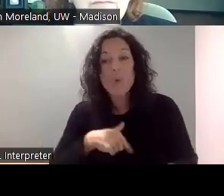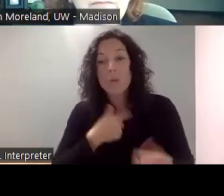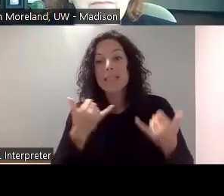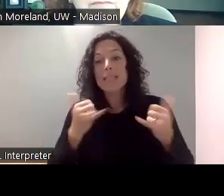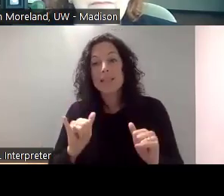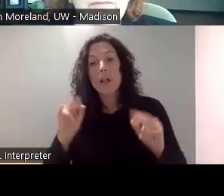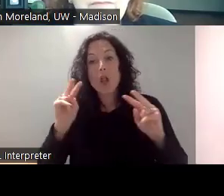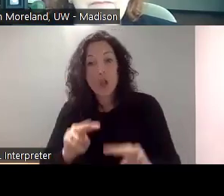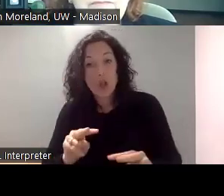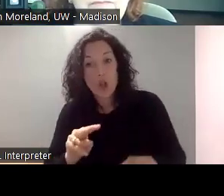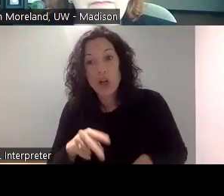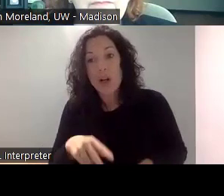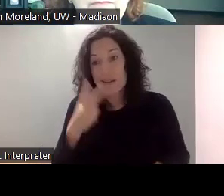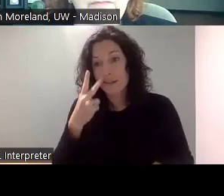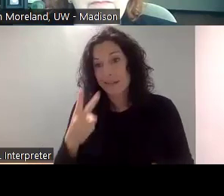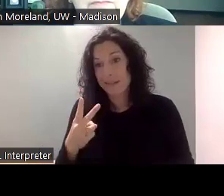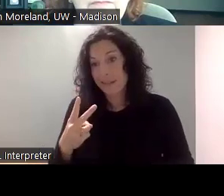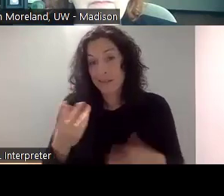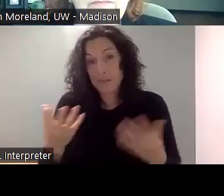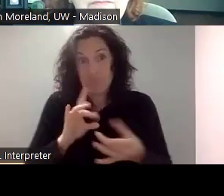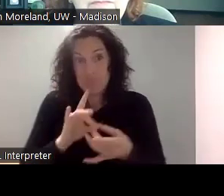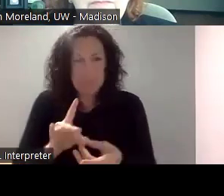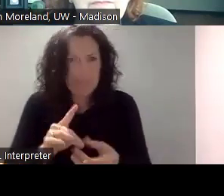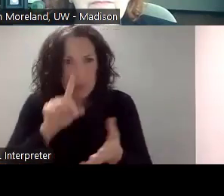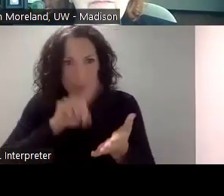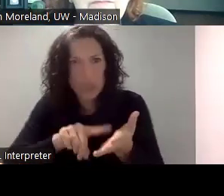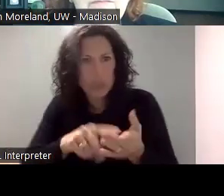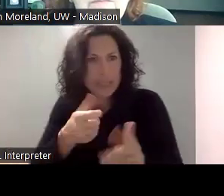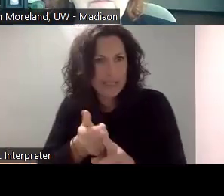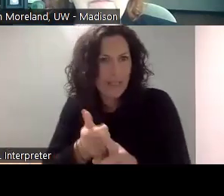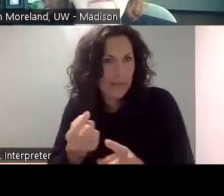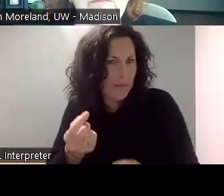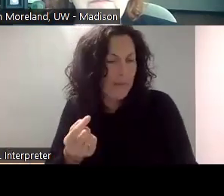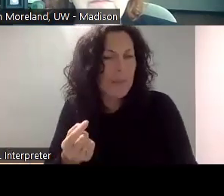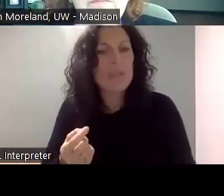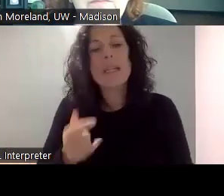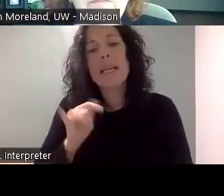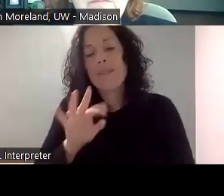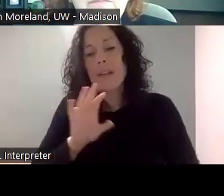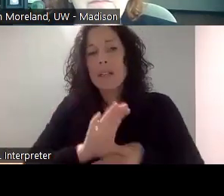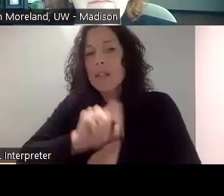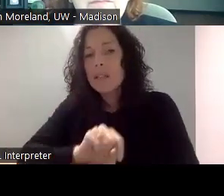if it has to do with the research itself. If it's consulting, if it's a position or appointment